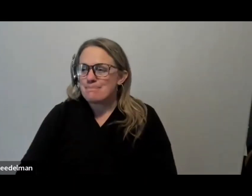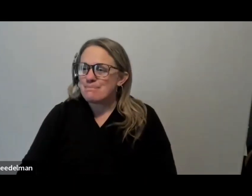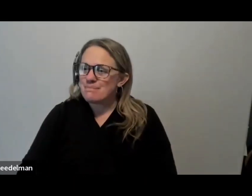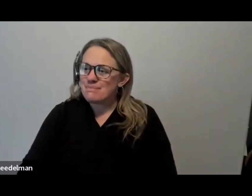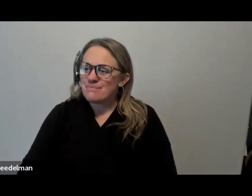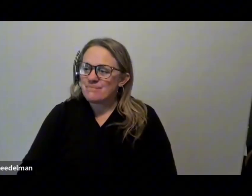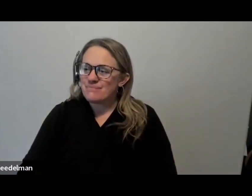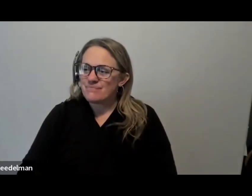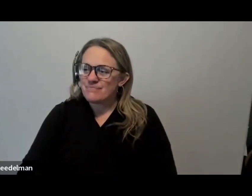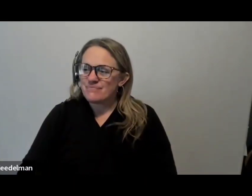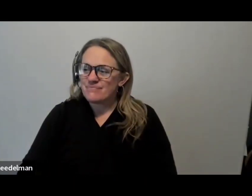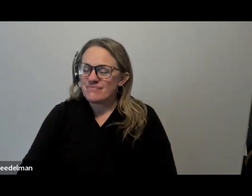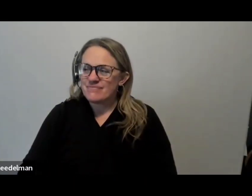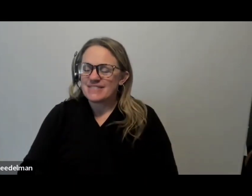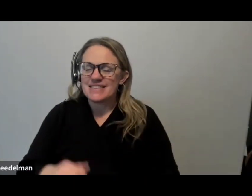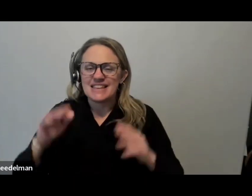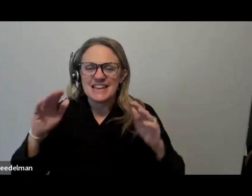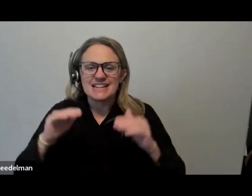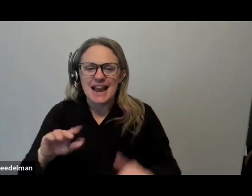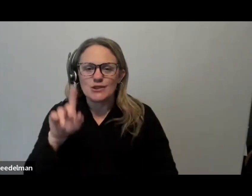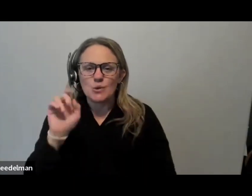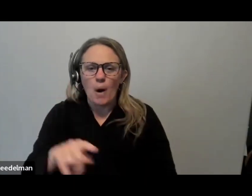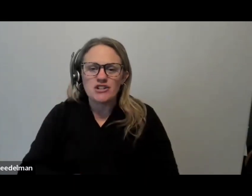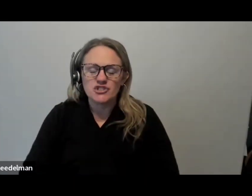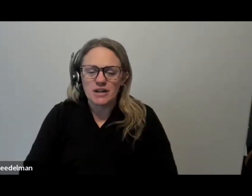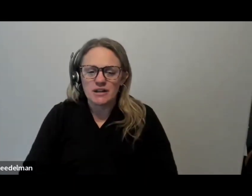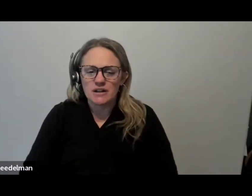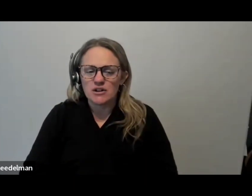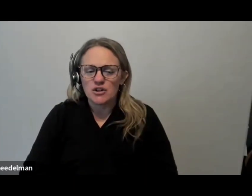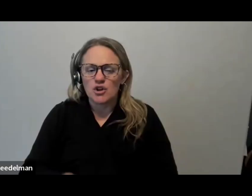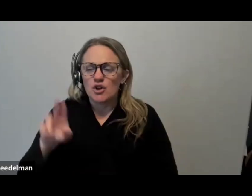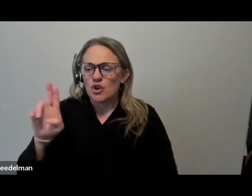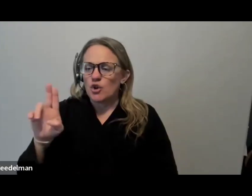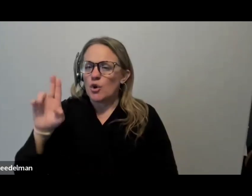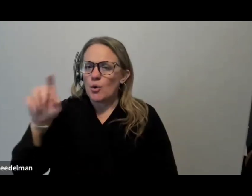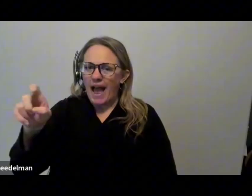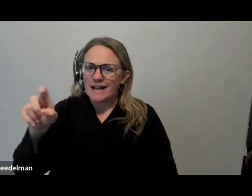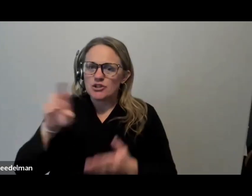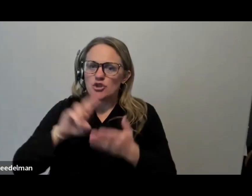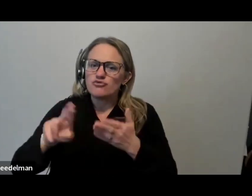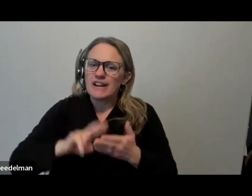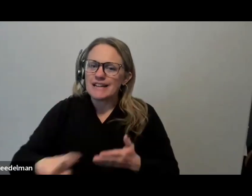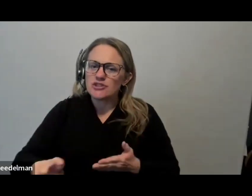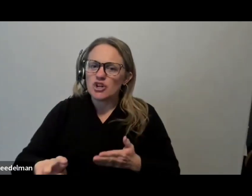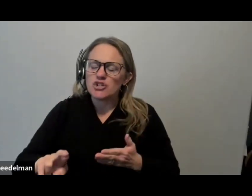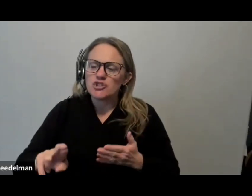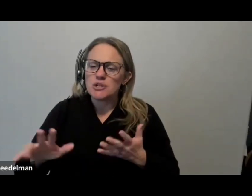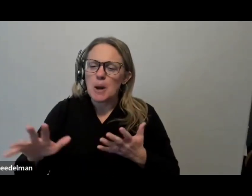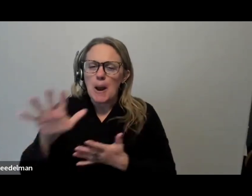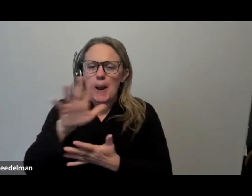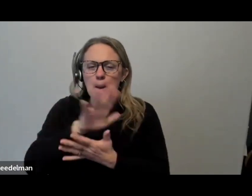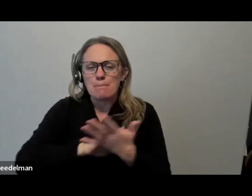Next question. UX research often blends big picture patterns with individual stories.